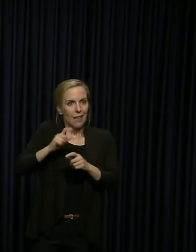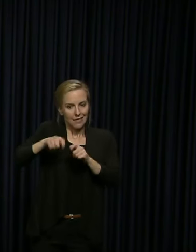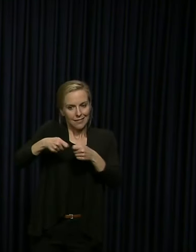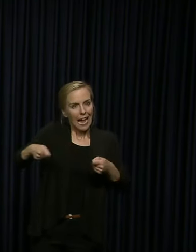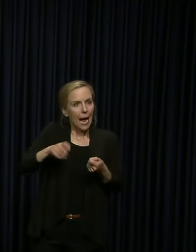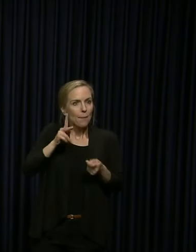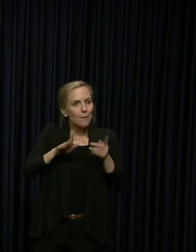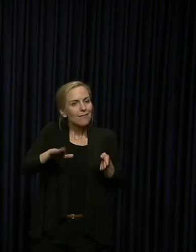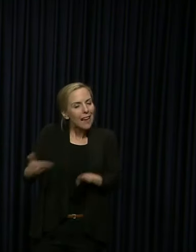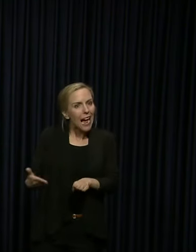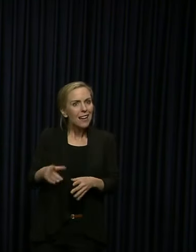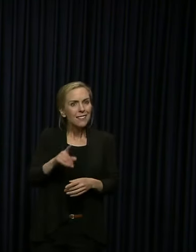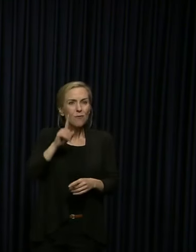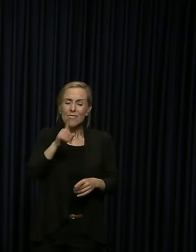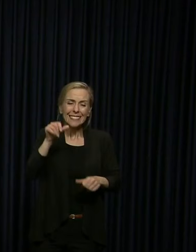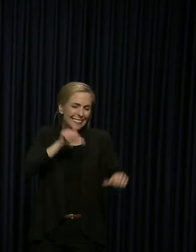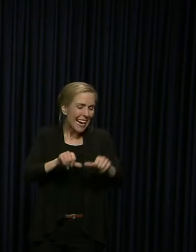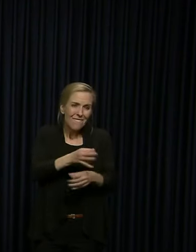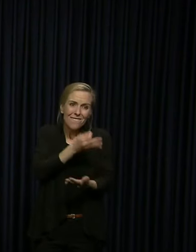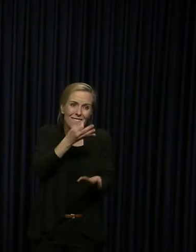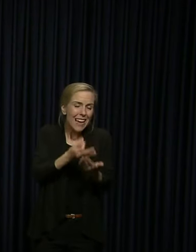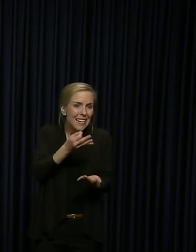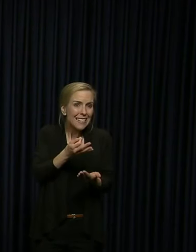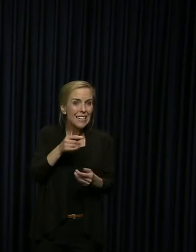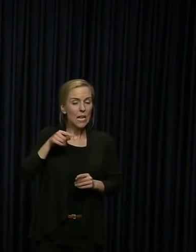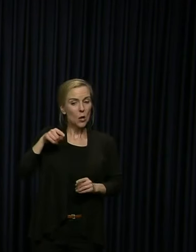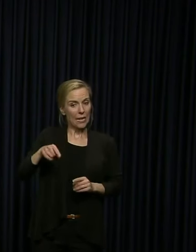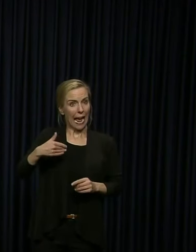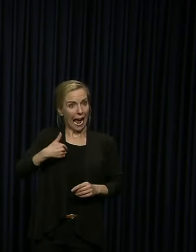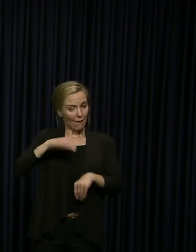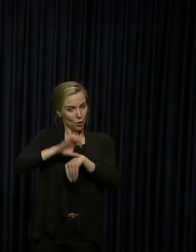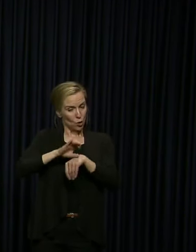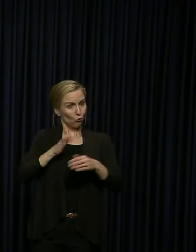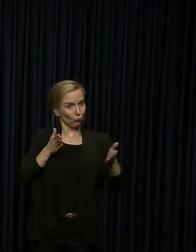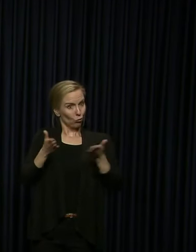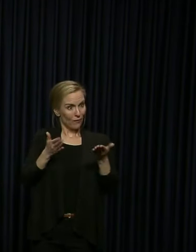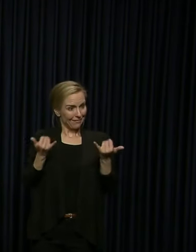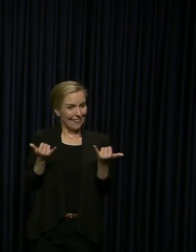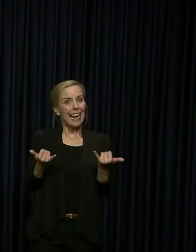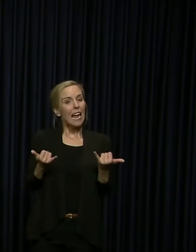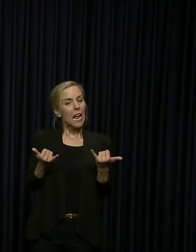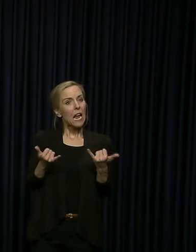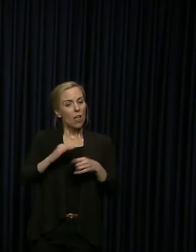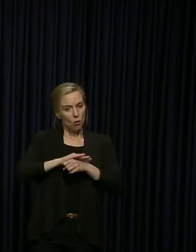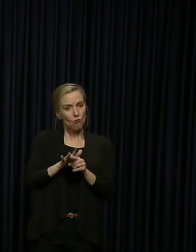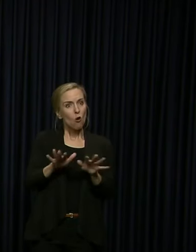GOVERNMENT TYPICALLY THROUGH FEMA BUYS IT ALL FIRST.